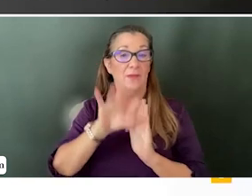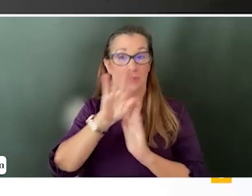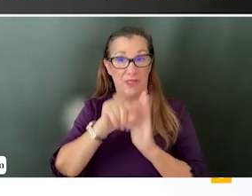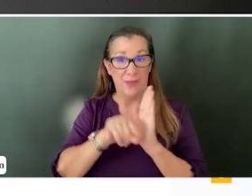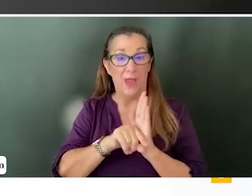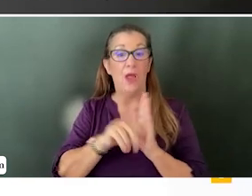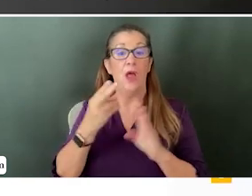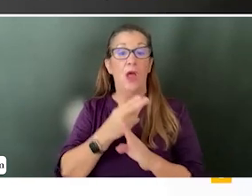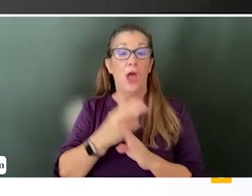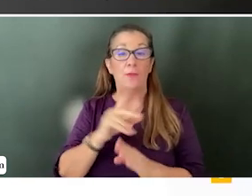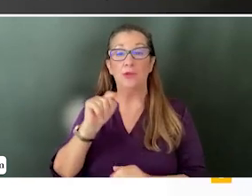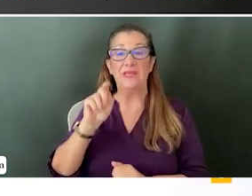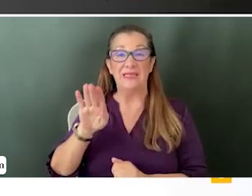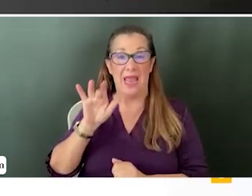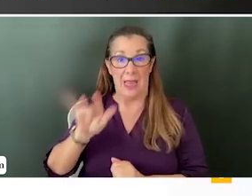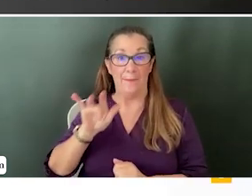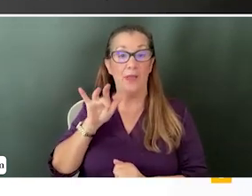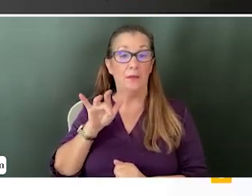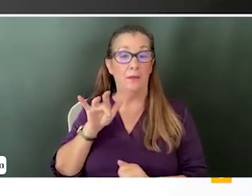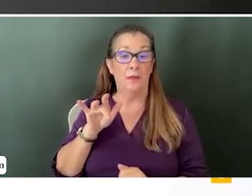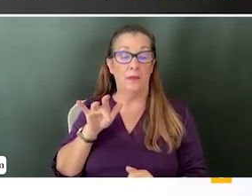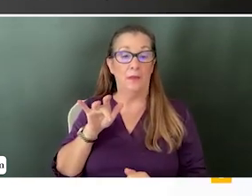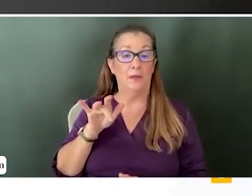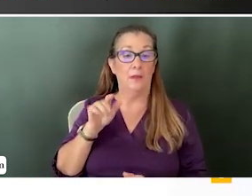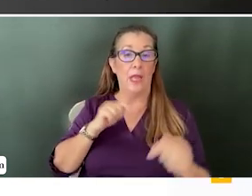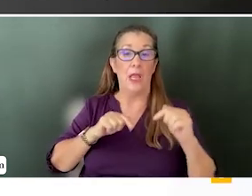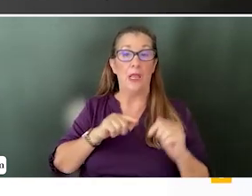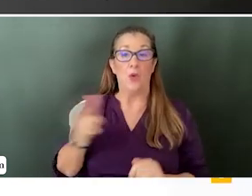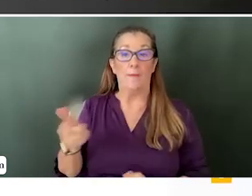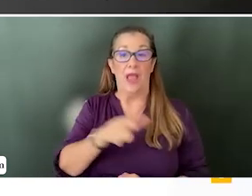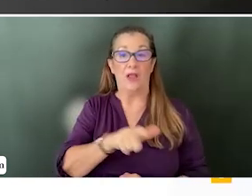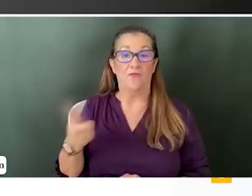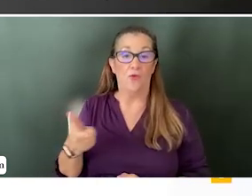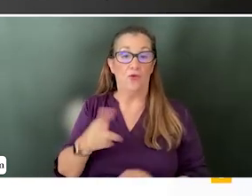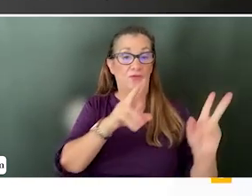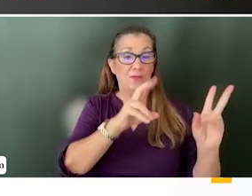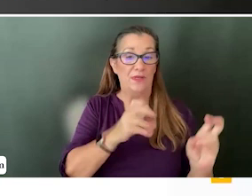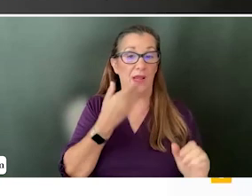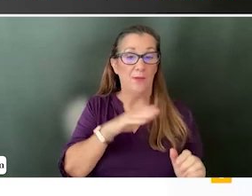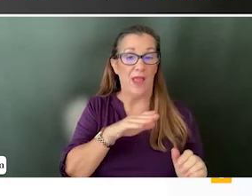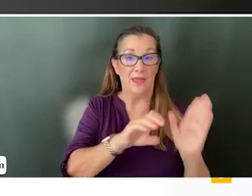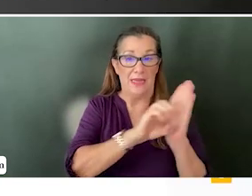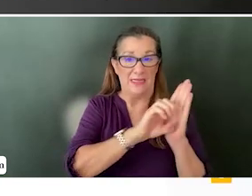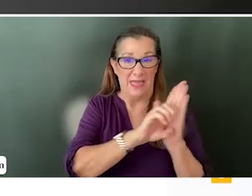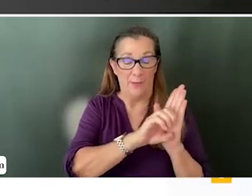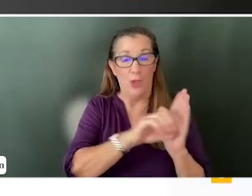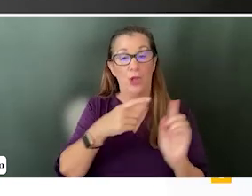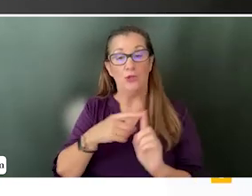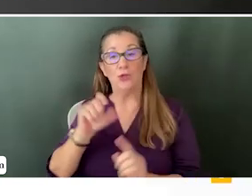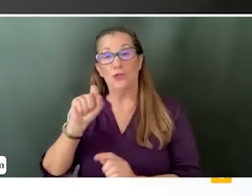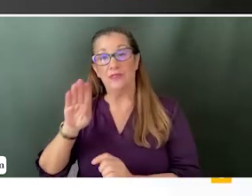I'm using Tab here and just going back and forth from the title Bad Examples to the subtext by Sean Tikkun.